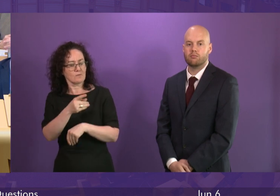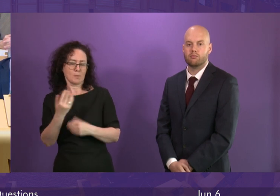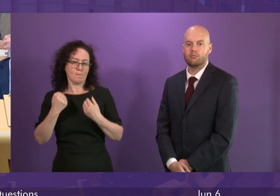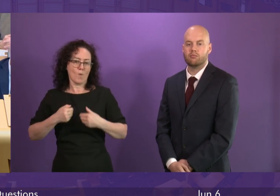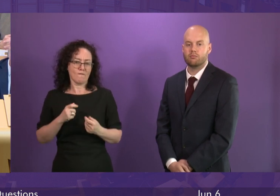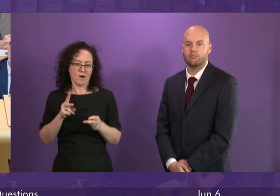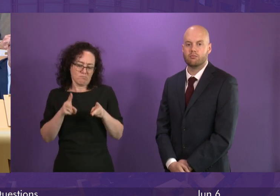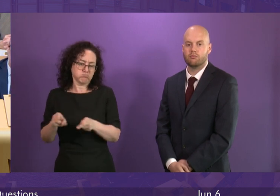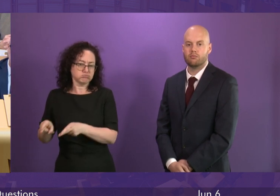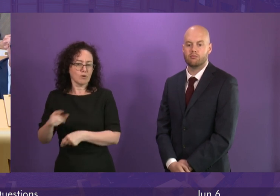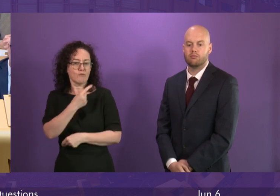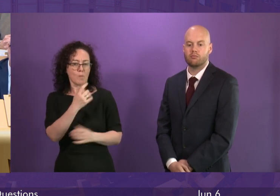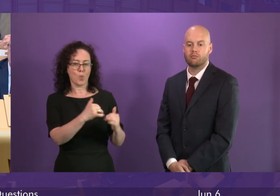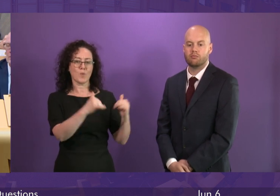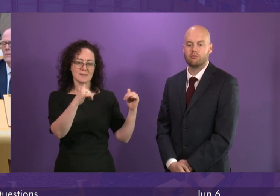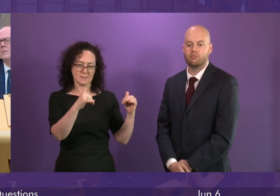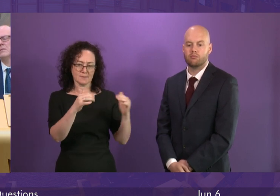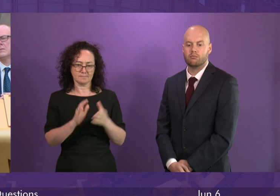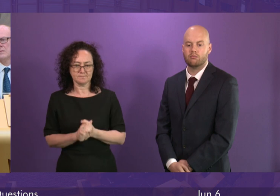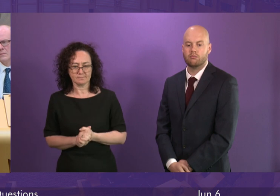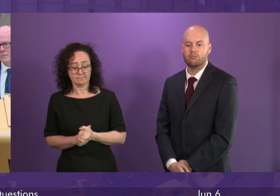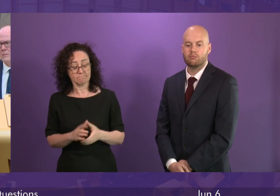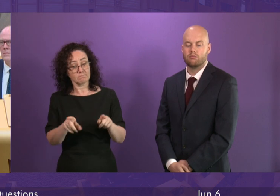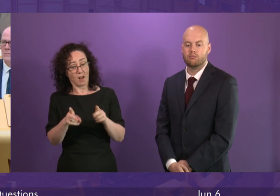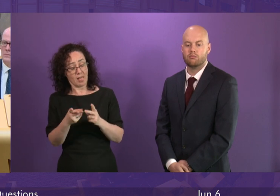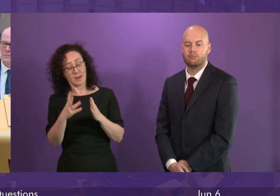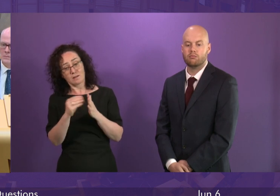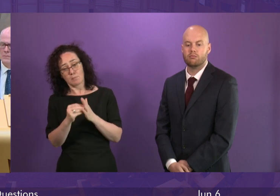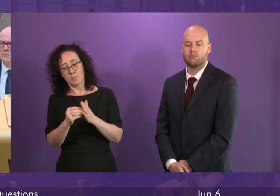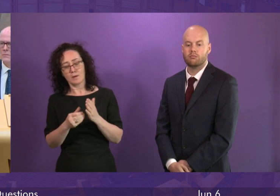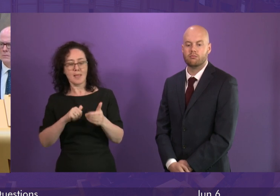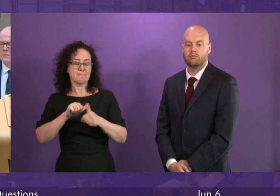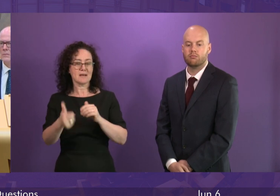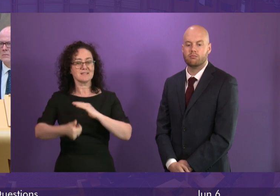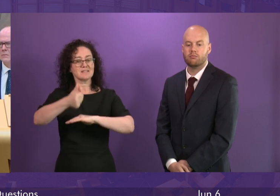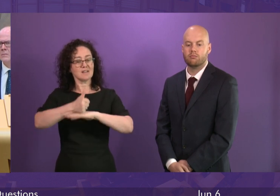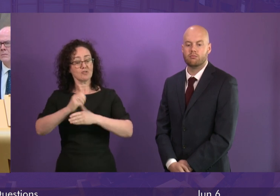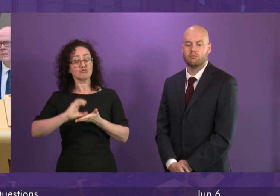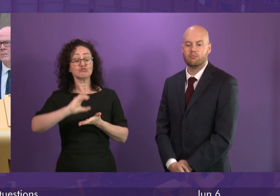Kingdom Government; and the best start grant, which has been applied and has already delivered